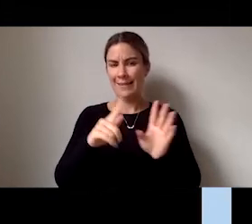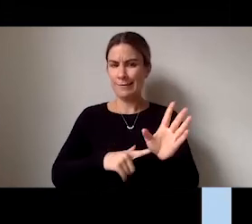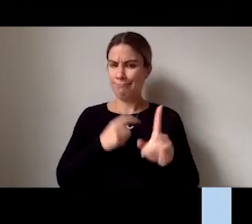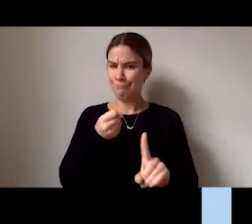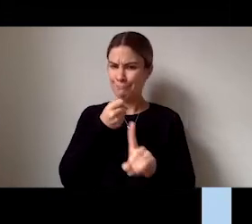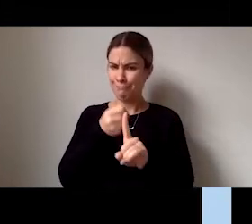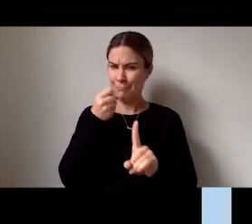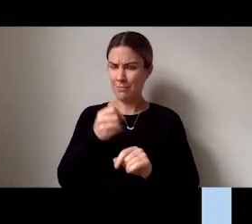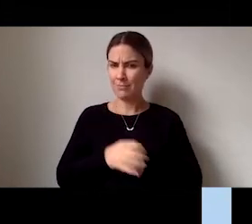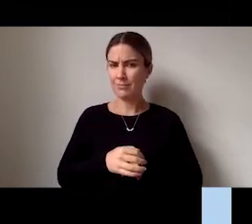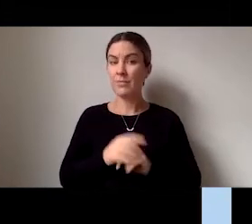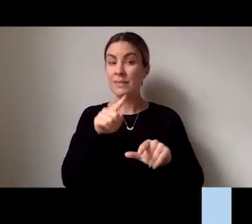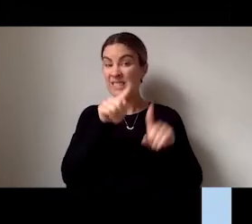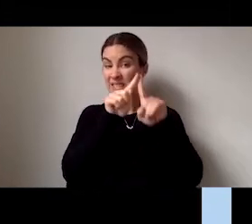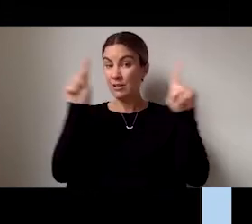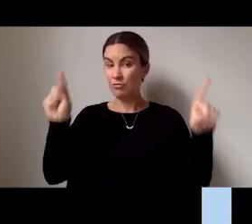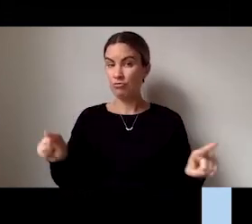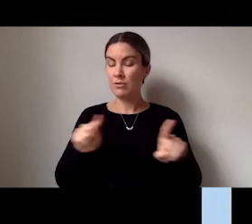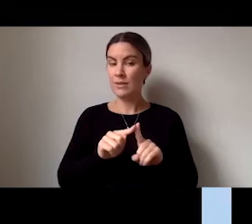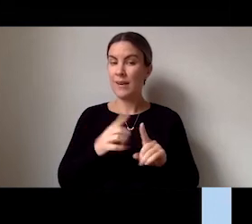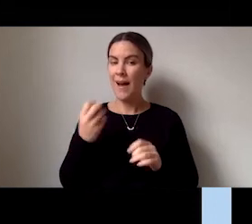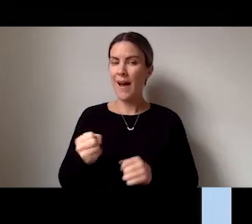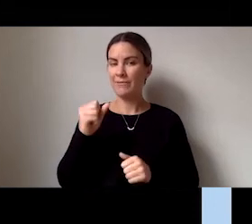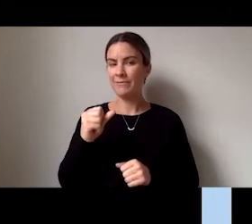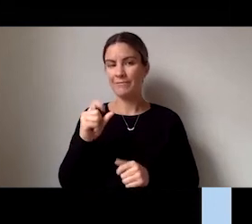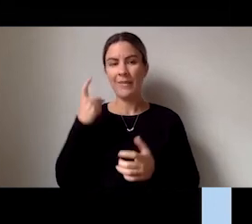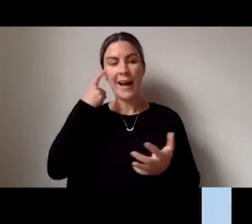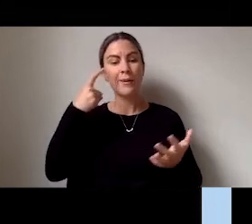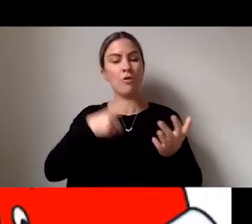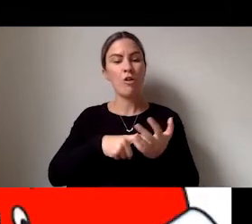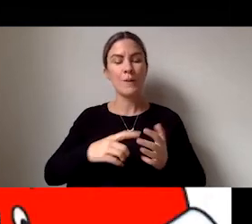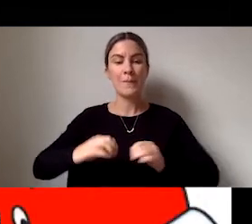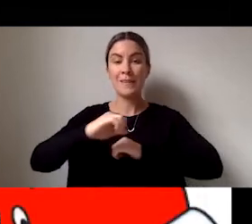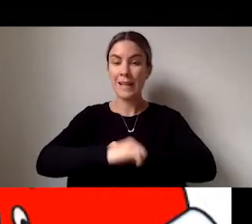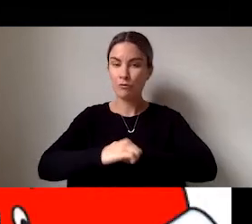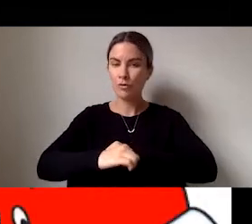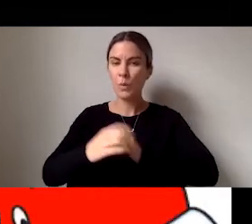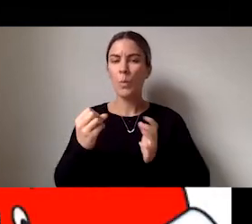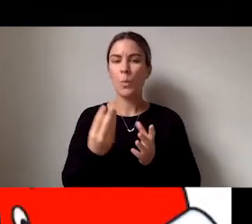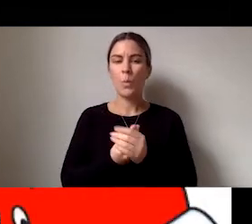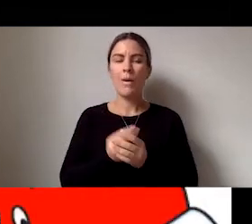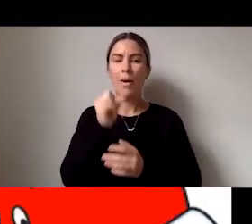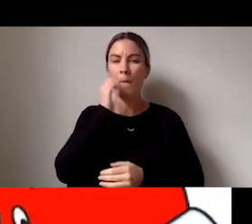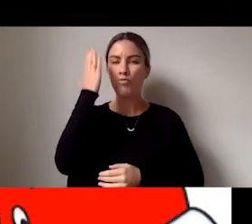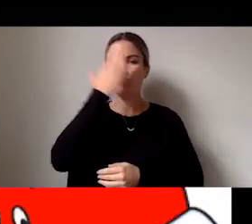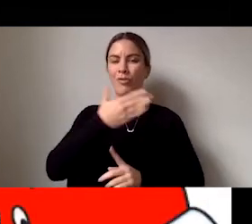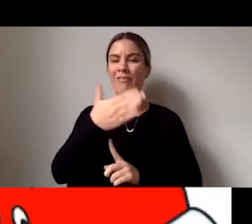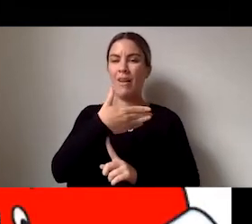"Acknowledgement of country", with an Aboriginal flag. So, today is